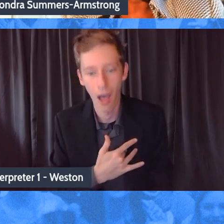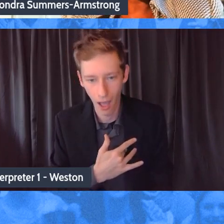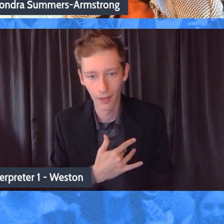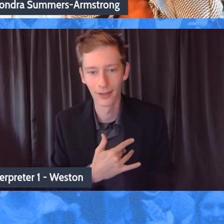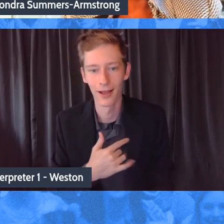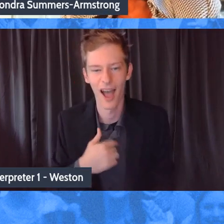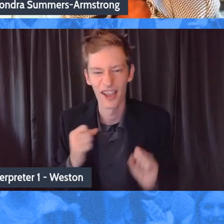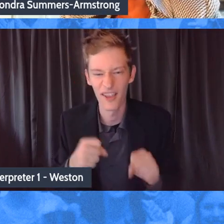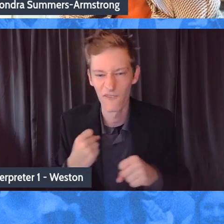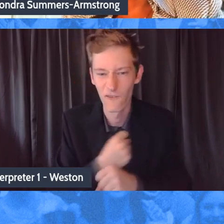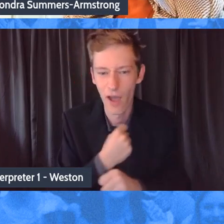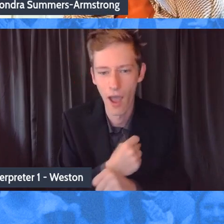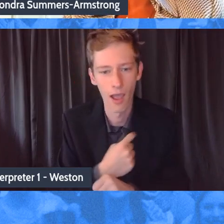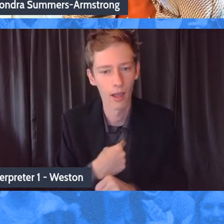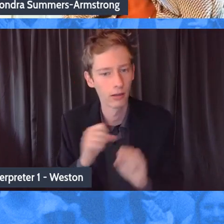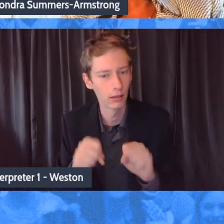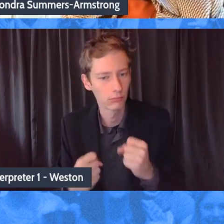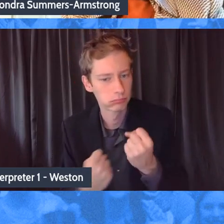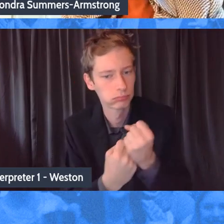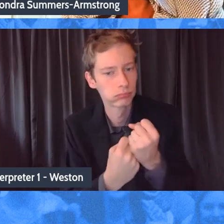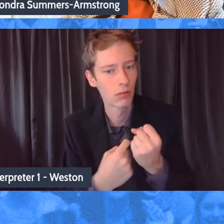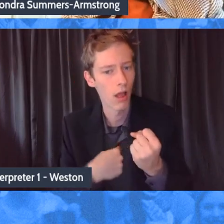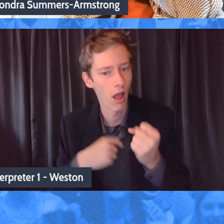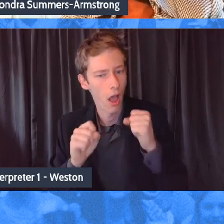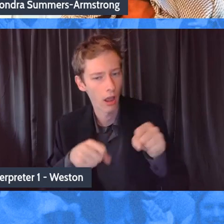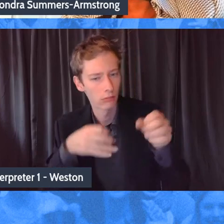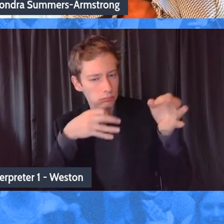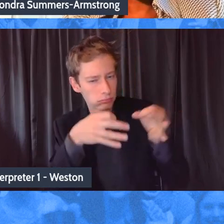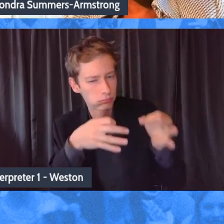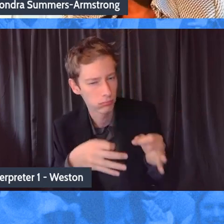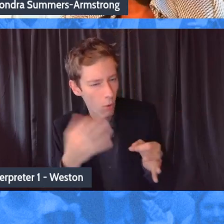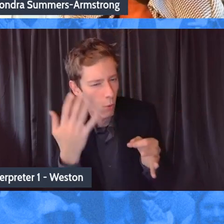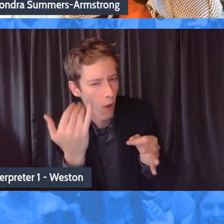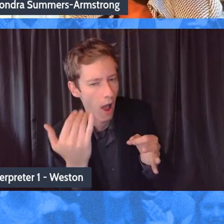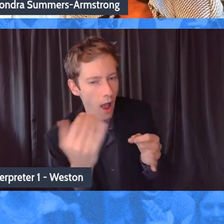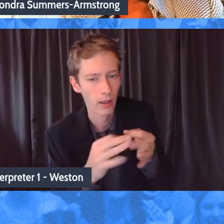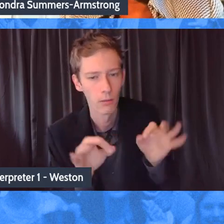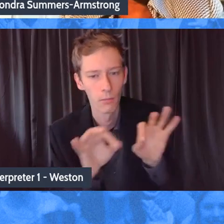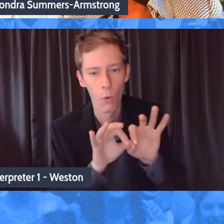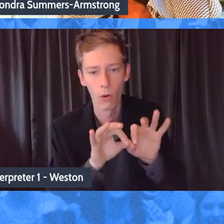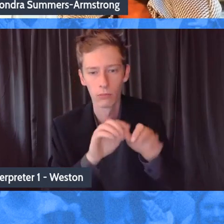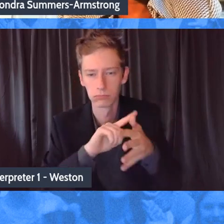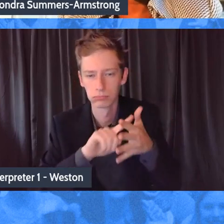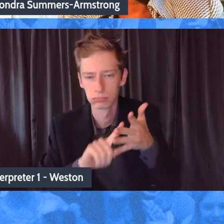I was able to articulate what was important and why, and get that change done.